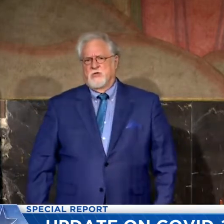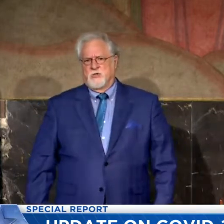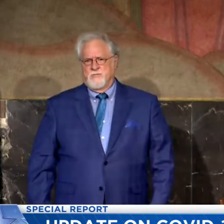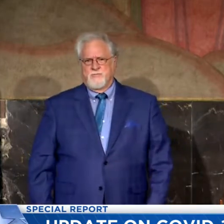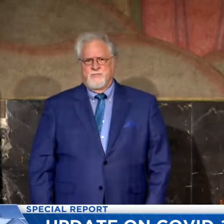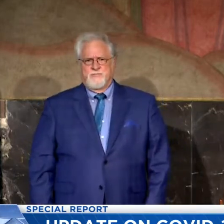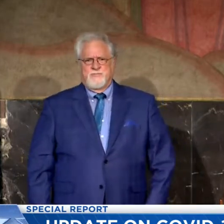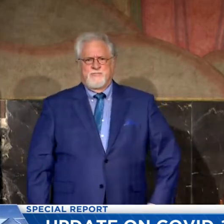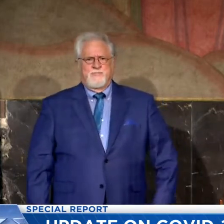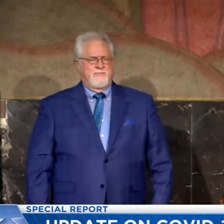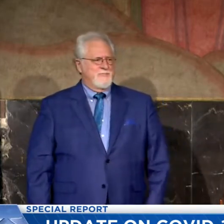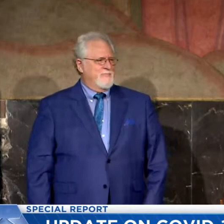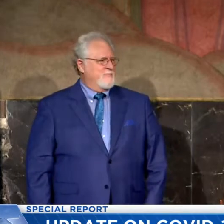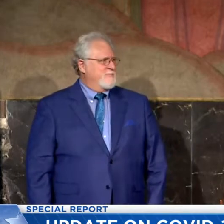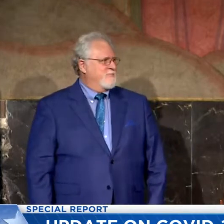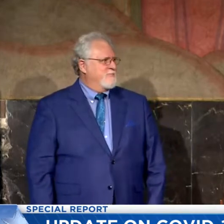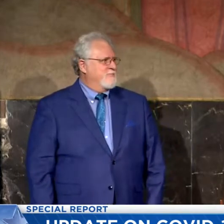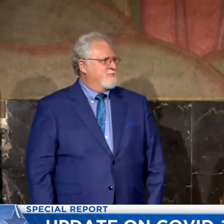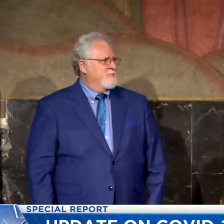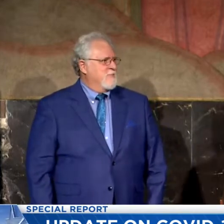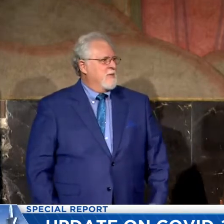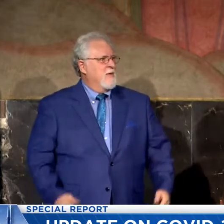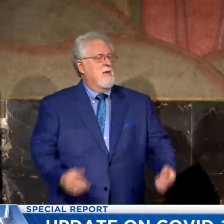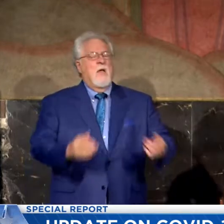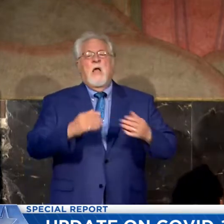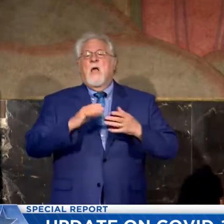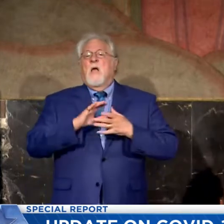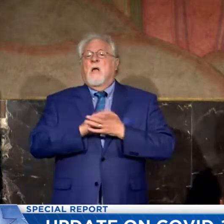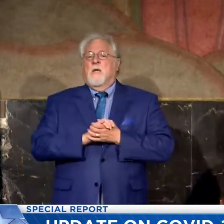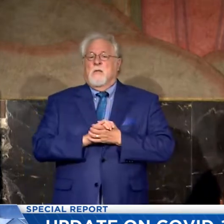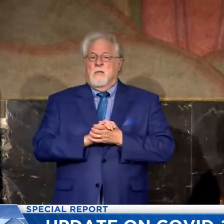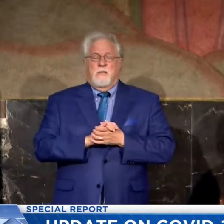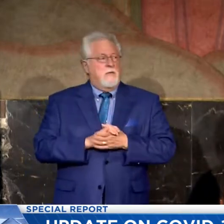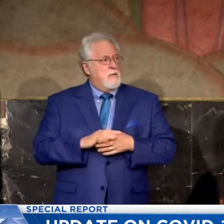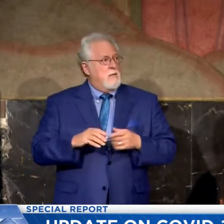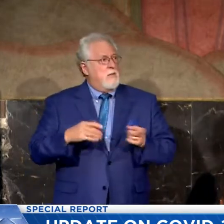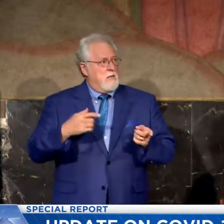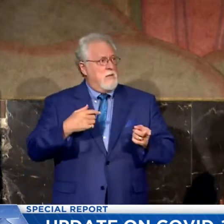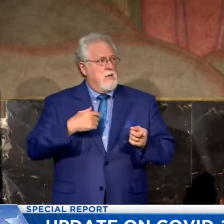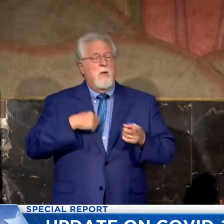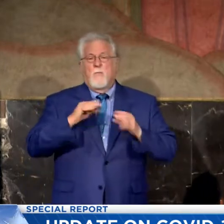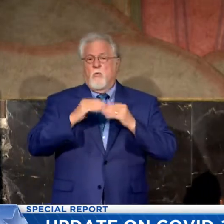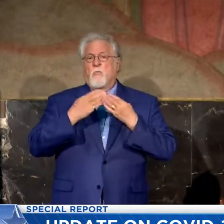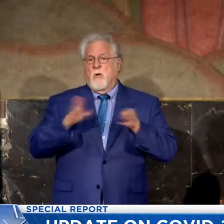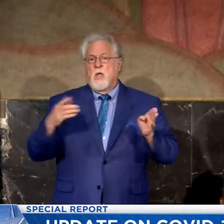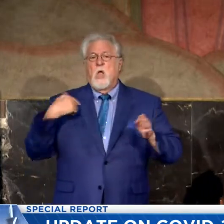WITH THE PROCESSING. I WILL ASK DR. ALEXANDER BILLIOUX TO COME AND SHARE WHAT SPECIFIC INFORMATION HE HAS ABOUT THAT.